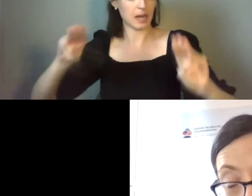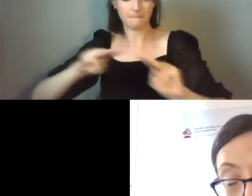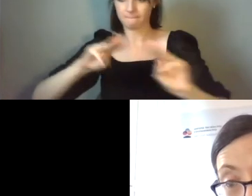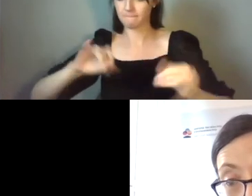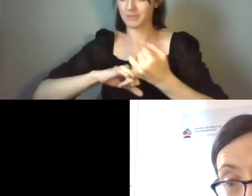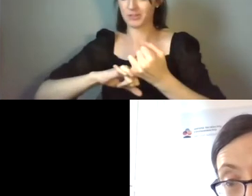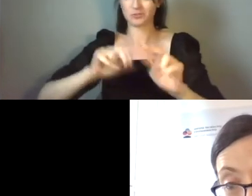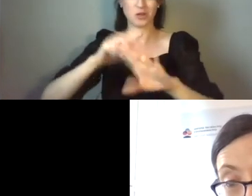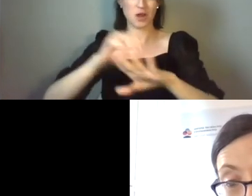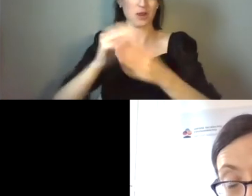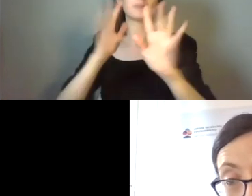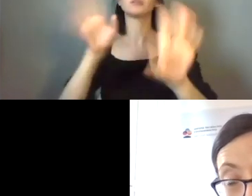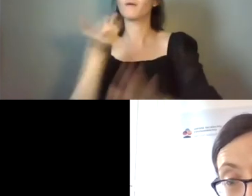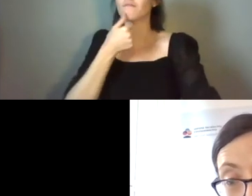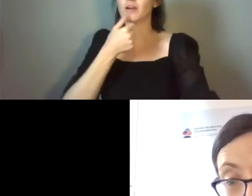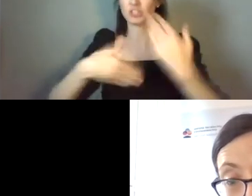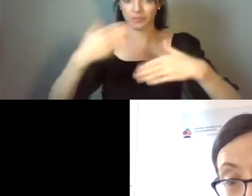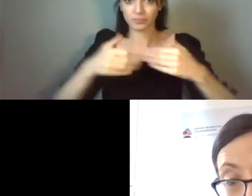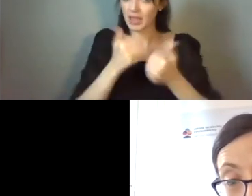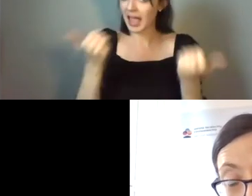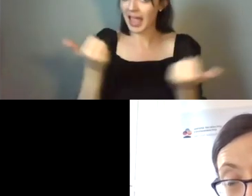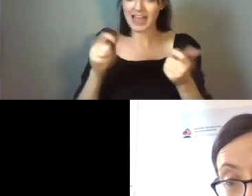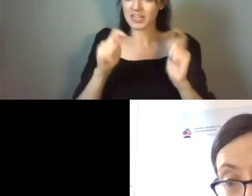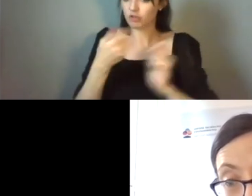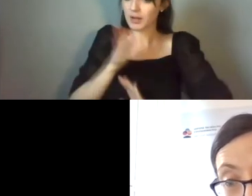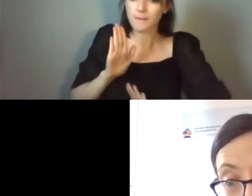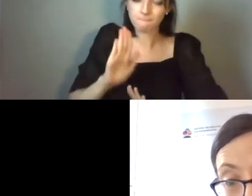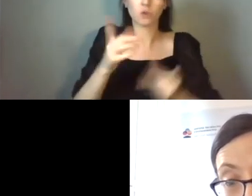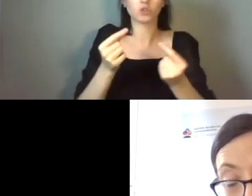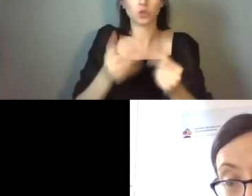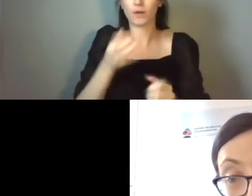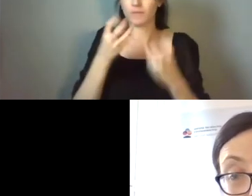First is there mandatory training required to become a support person, and then the other,